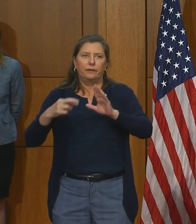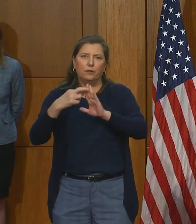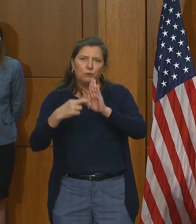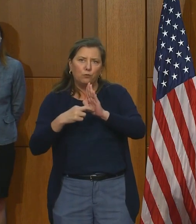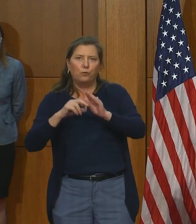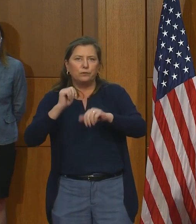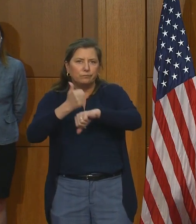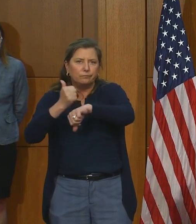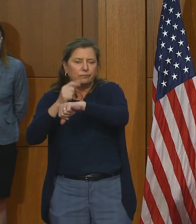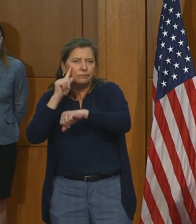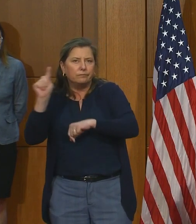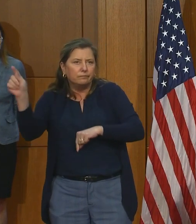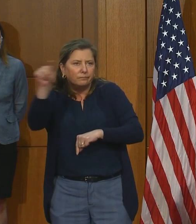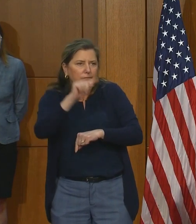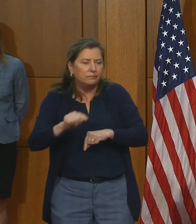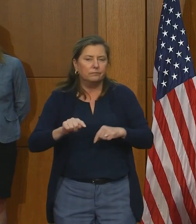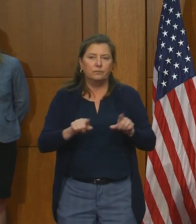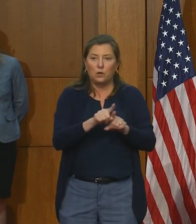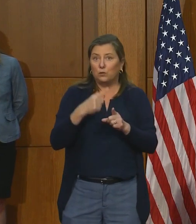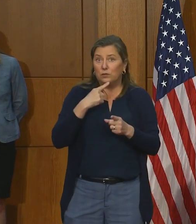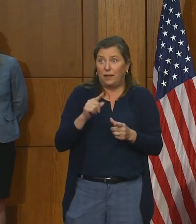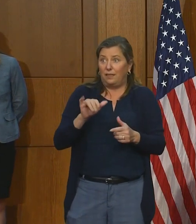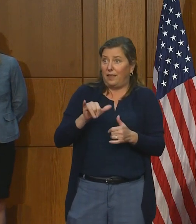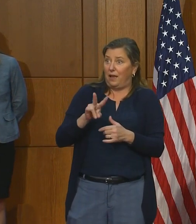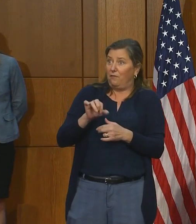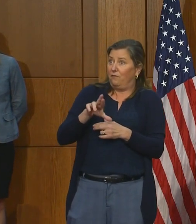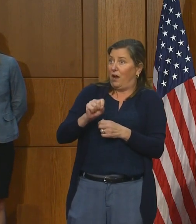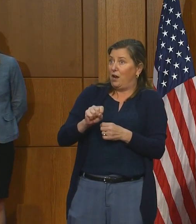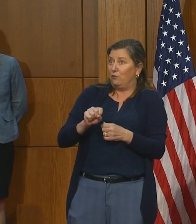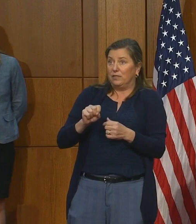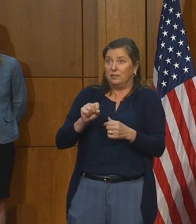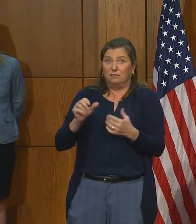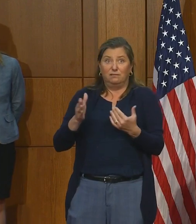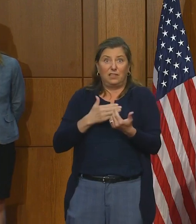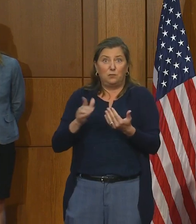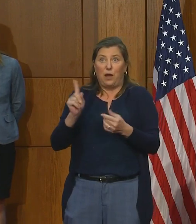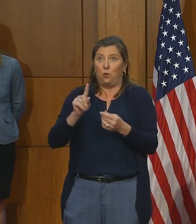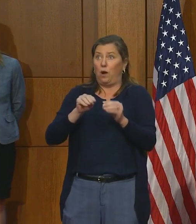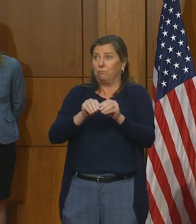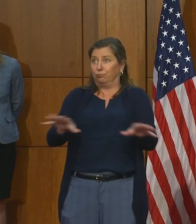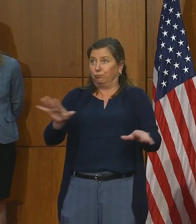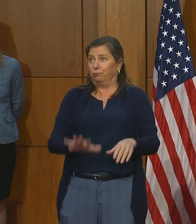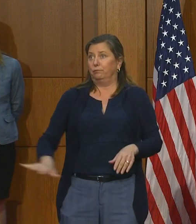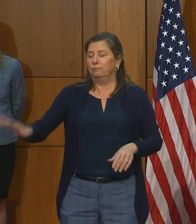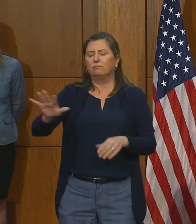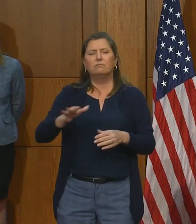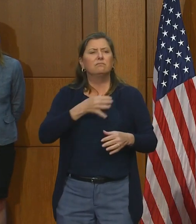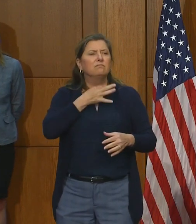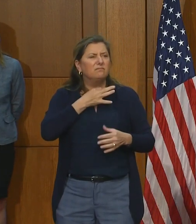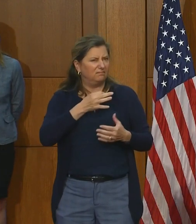PLACE- AND ALSO OTHERS HAVE ANY KIND OF DEALING WITH THE VIRUS THAT KNOWS NO BOUNDARIES HERE